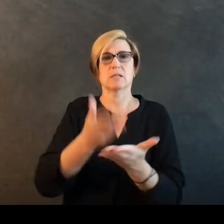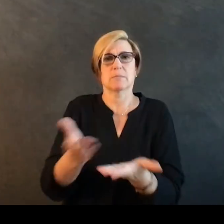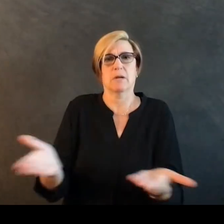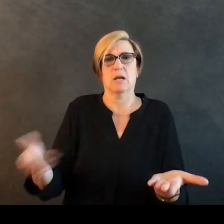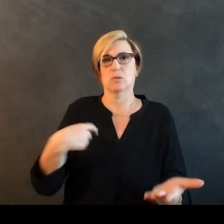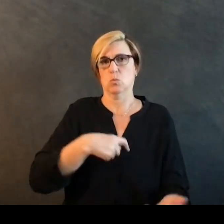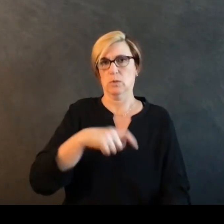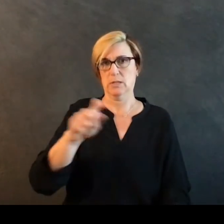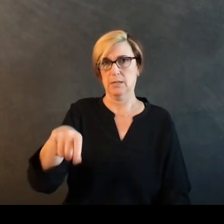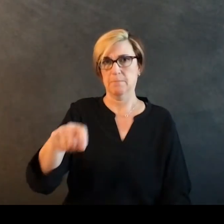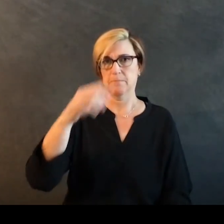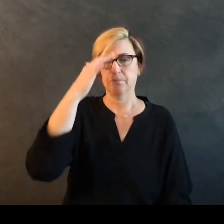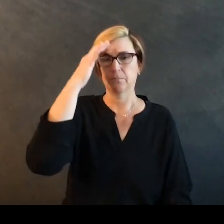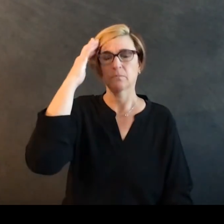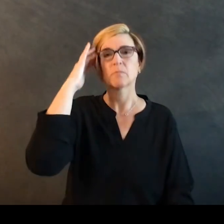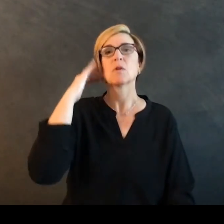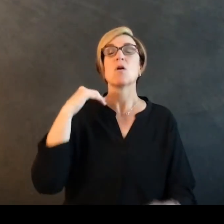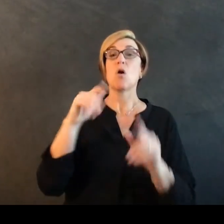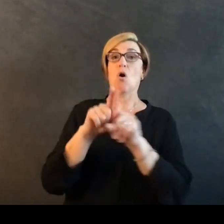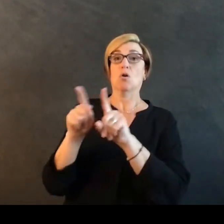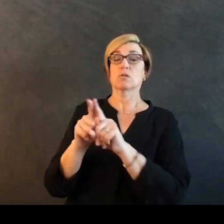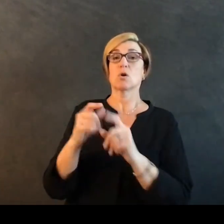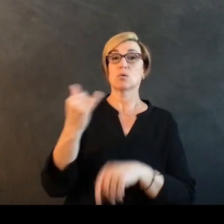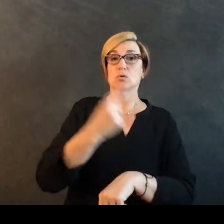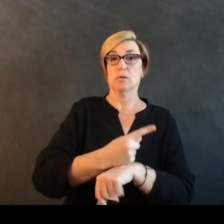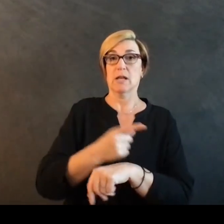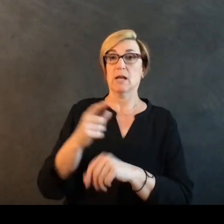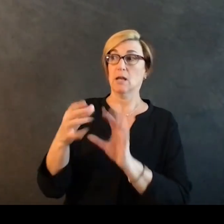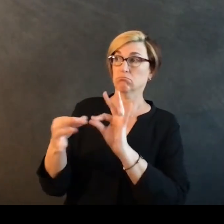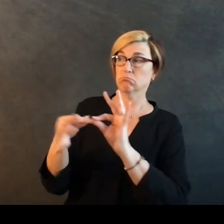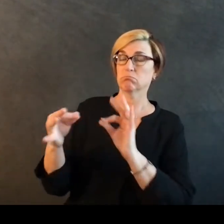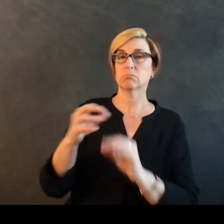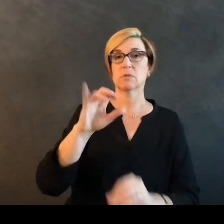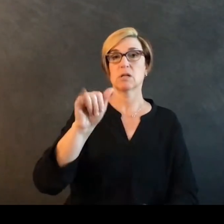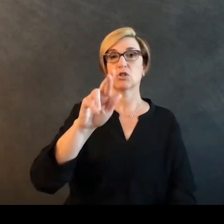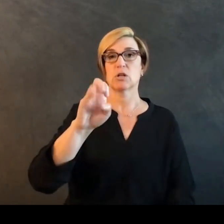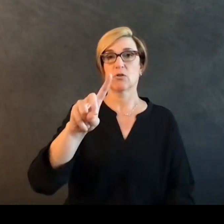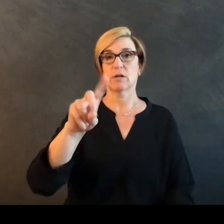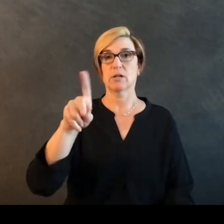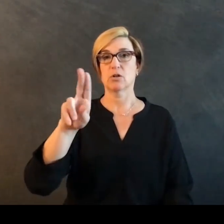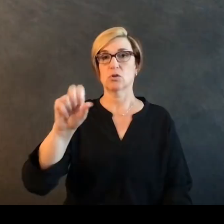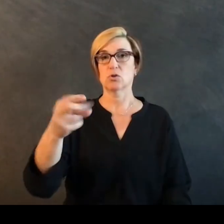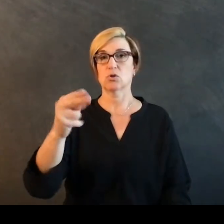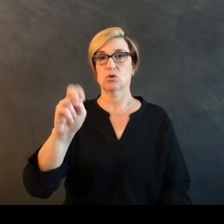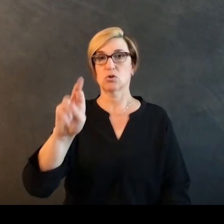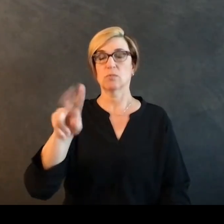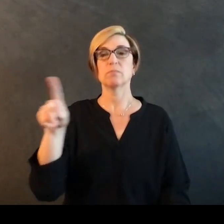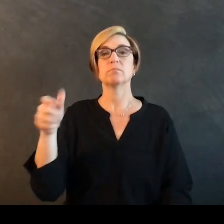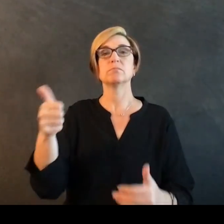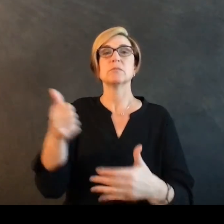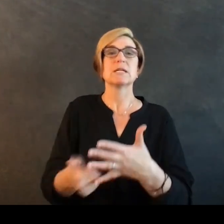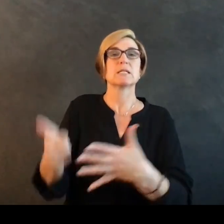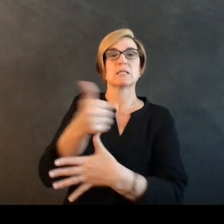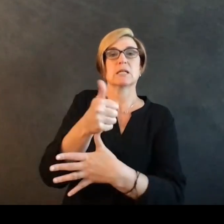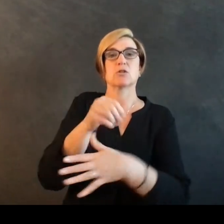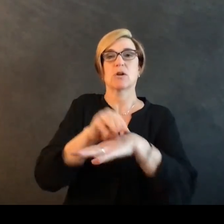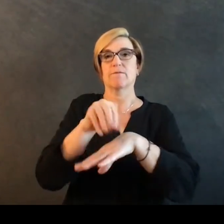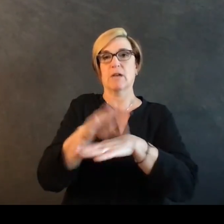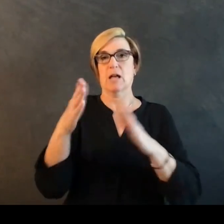say today you're going to hear from Jared Kushner senior advisor to the President of the United States but someone that the White House coronavirus